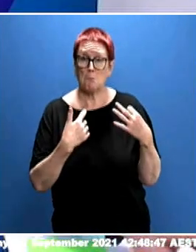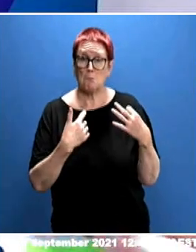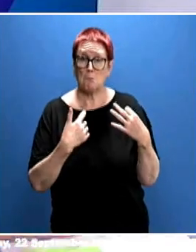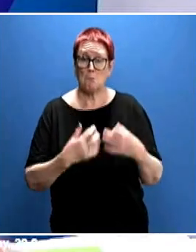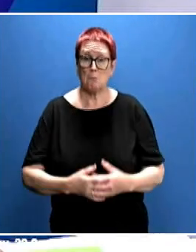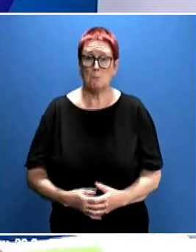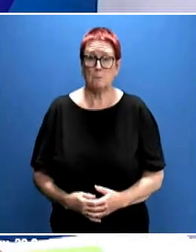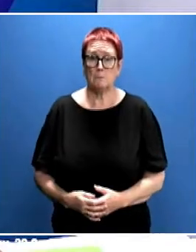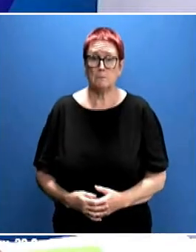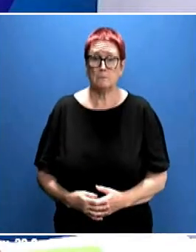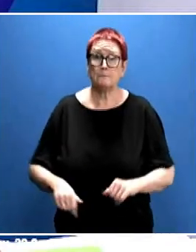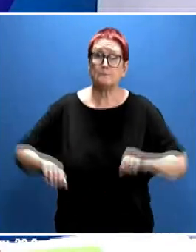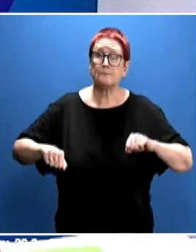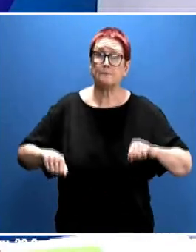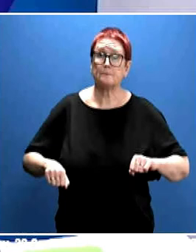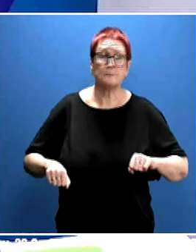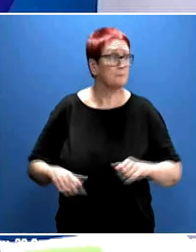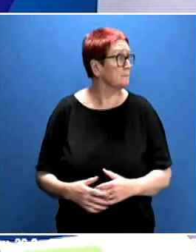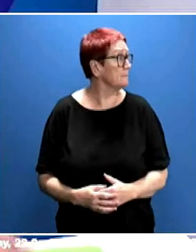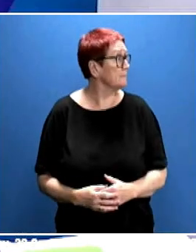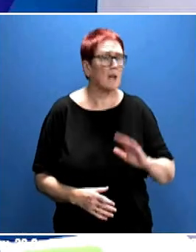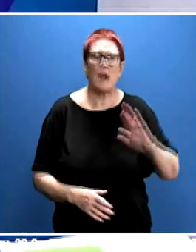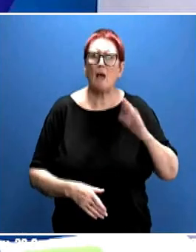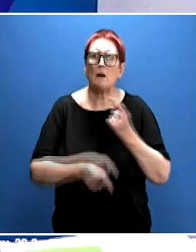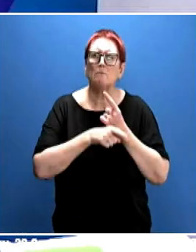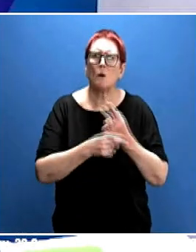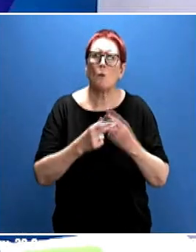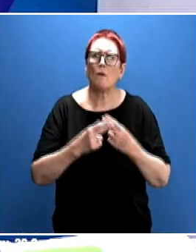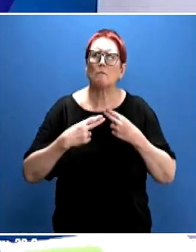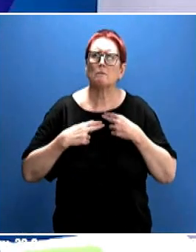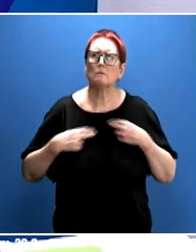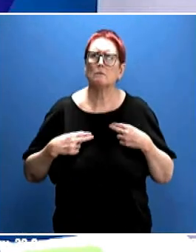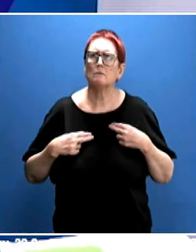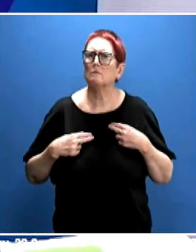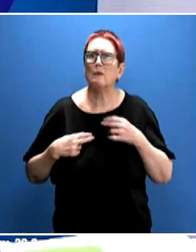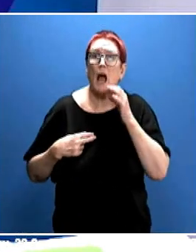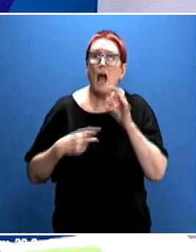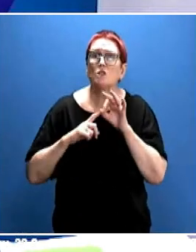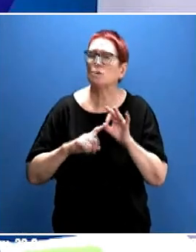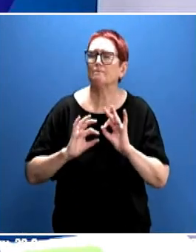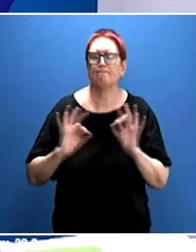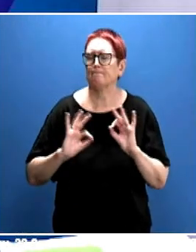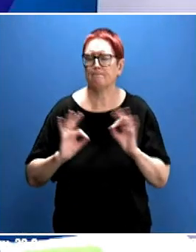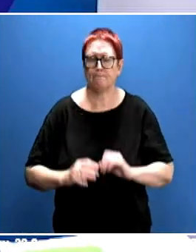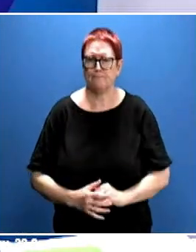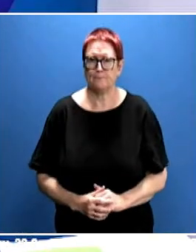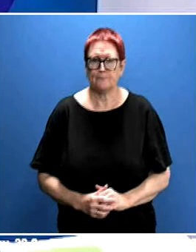Chair, for the reasons I have discussed with Mr Crowley, I won't be asking any questions. Thank you very much.